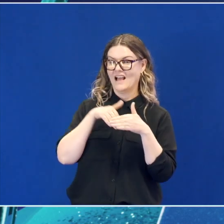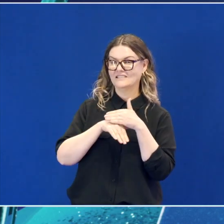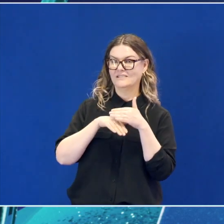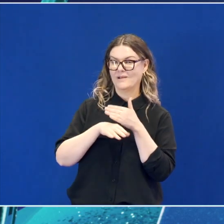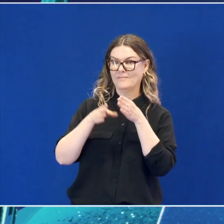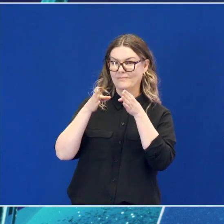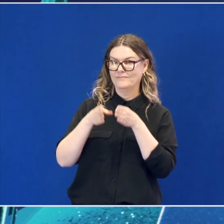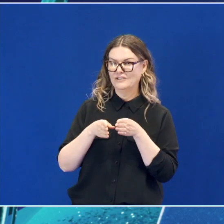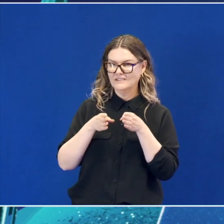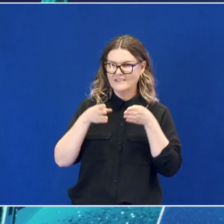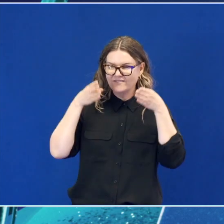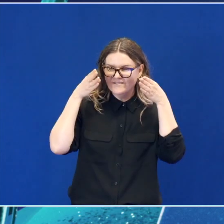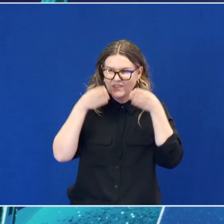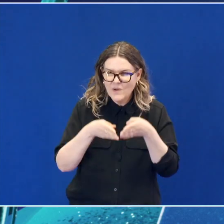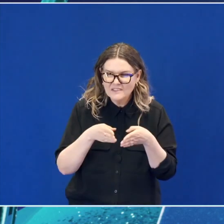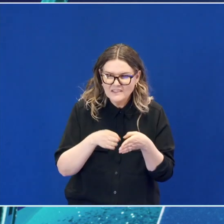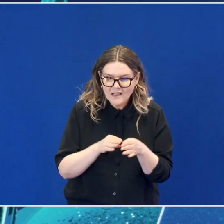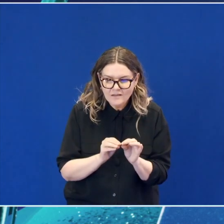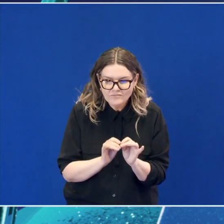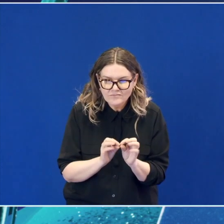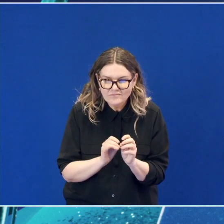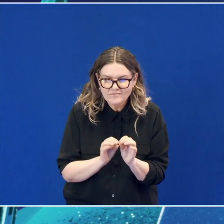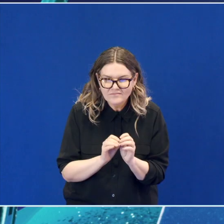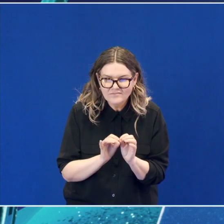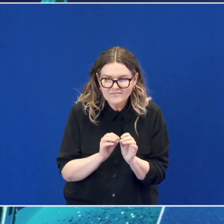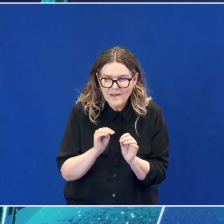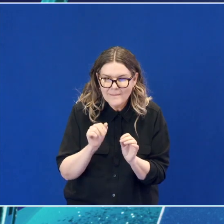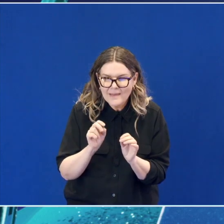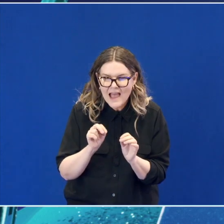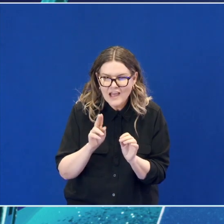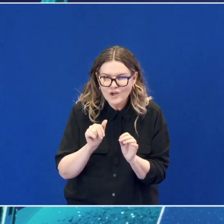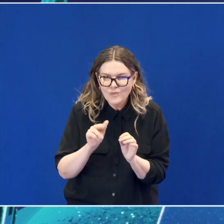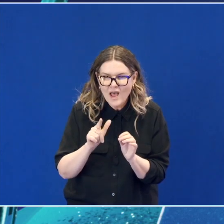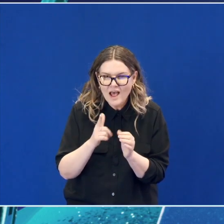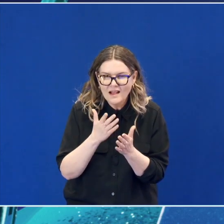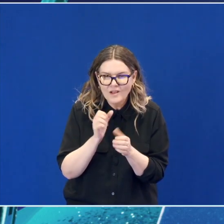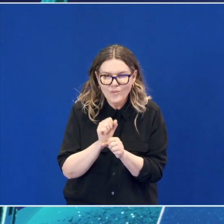then they never get the time to do that. And AI -- for me, AI leveraged